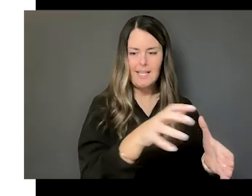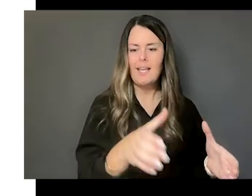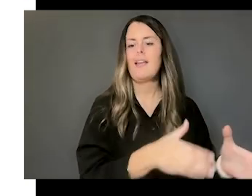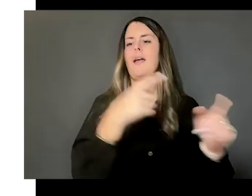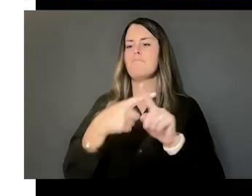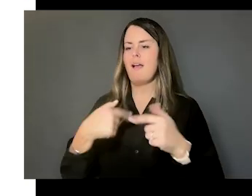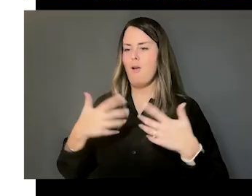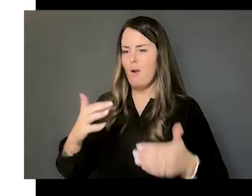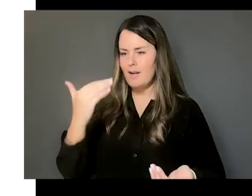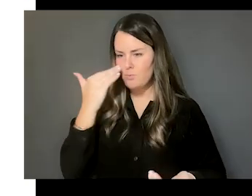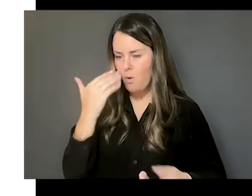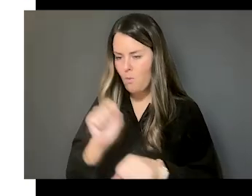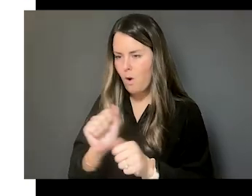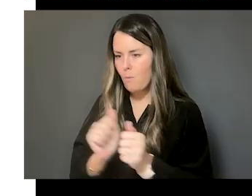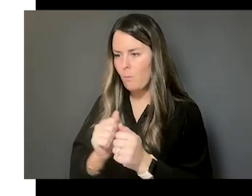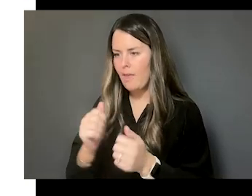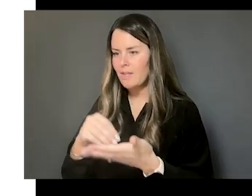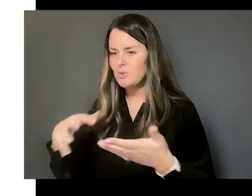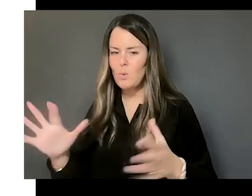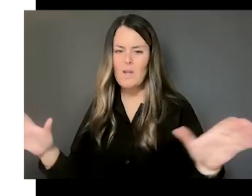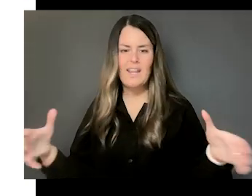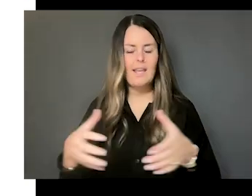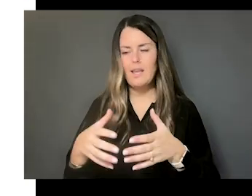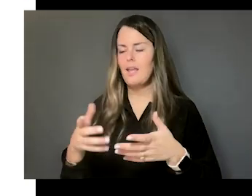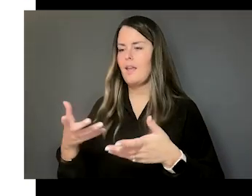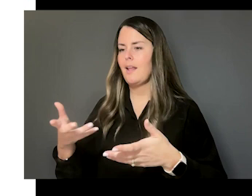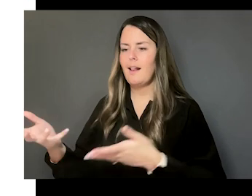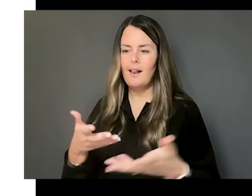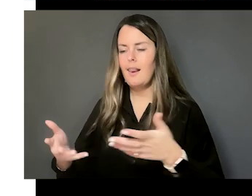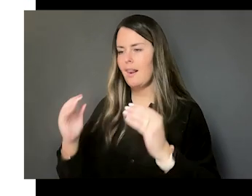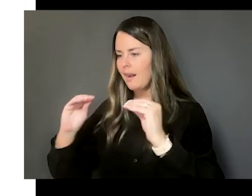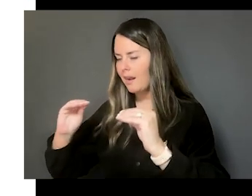works with my students, and the gains that she was able to experience,